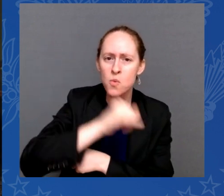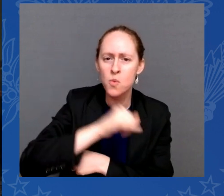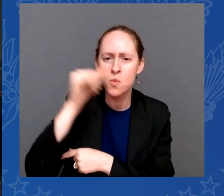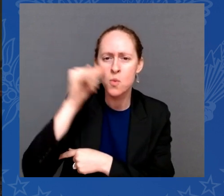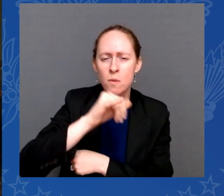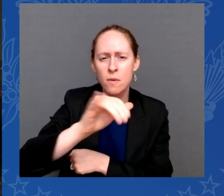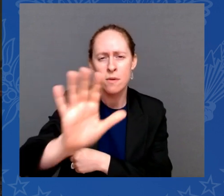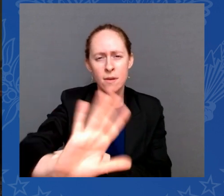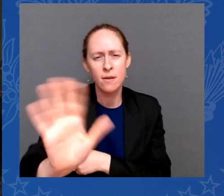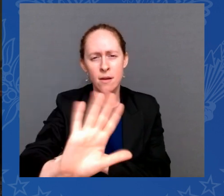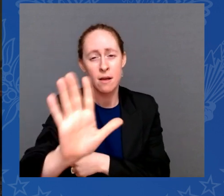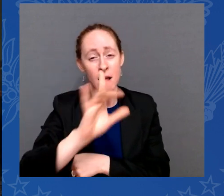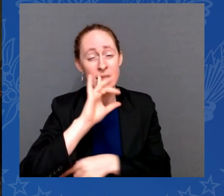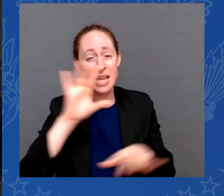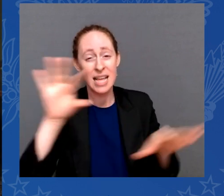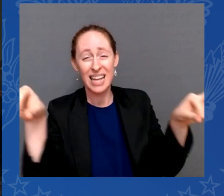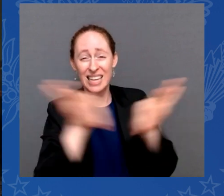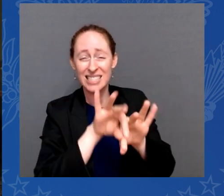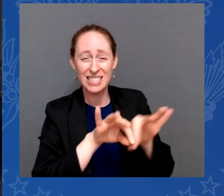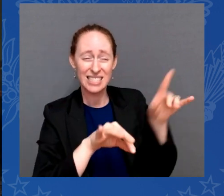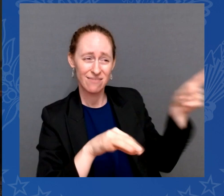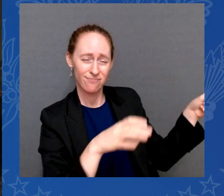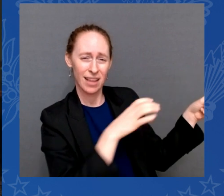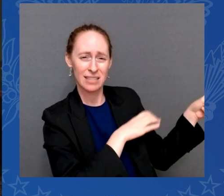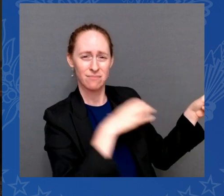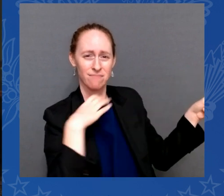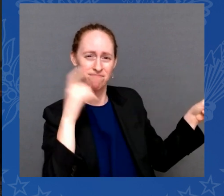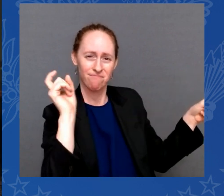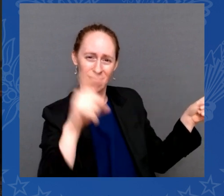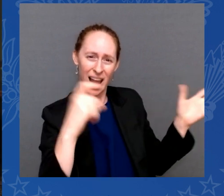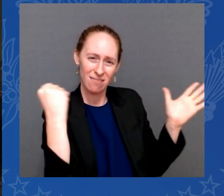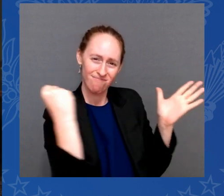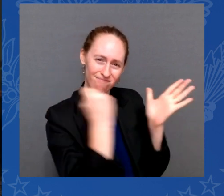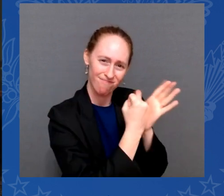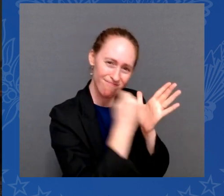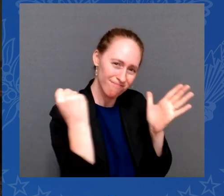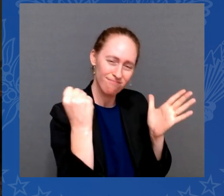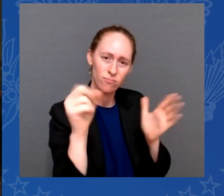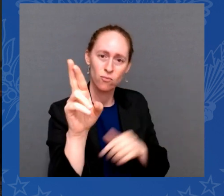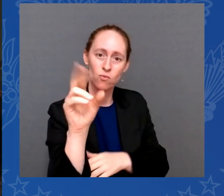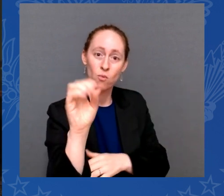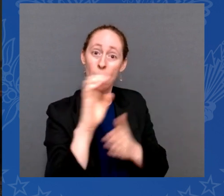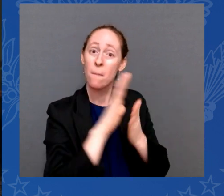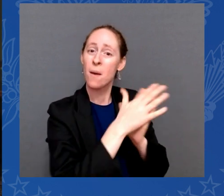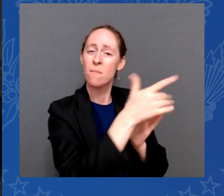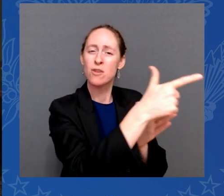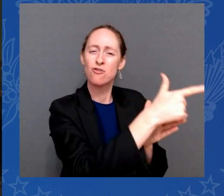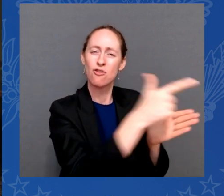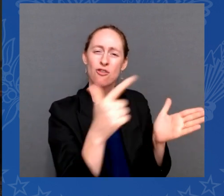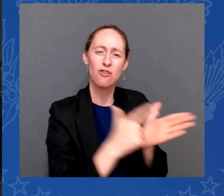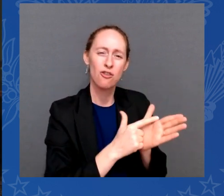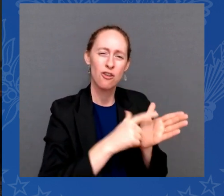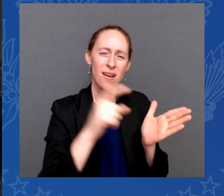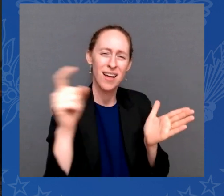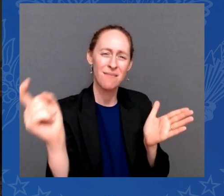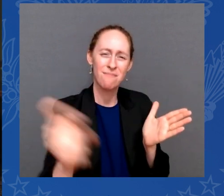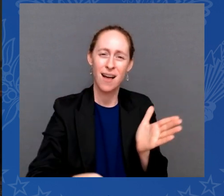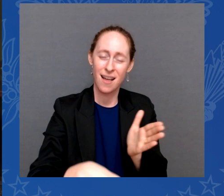the people of this country need to elect senators and representatives who will restore Roe and will protect the right to privacy,